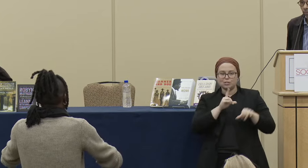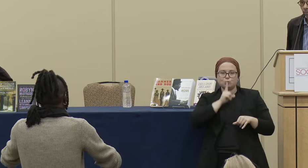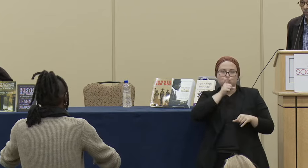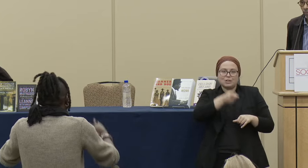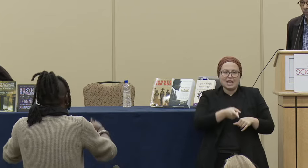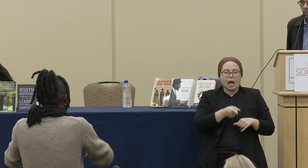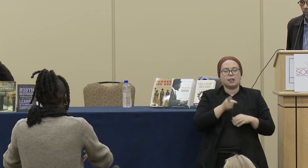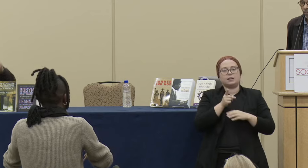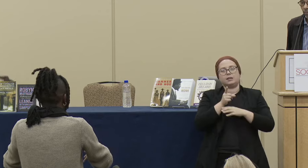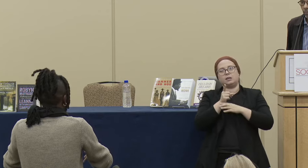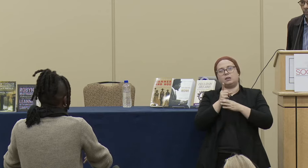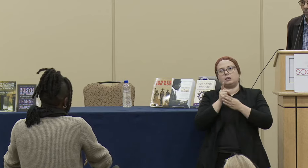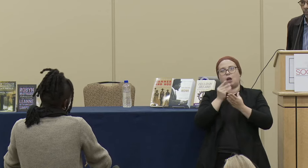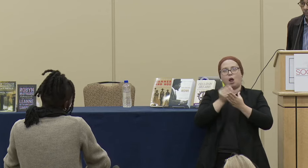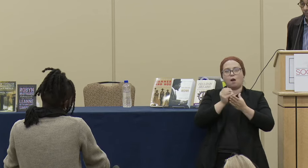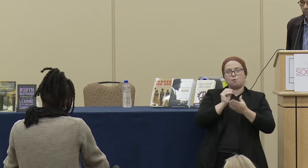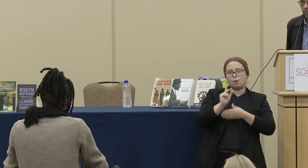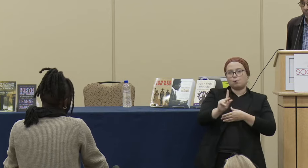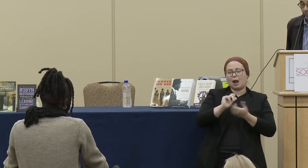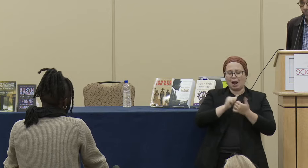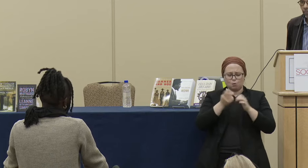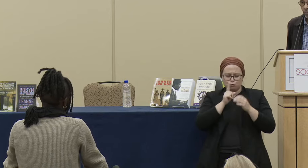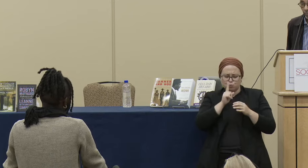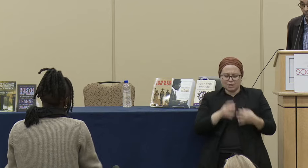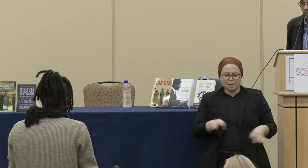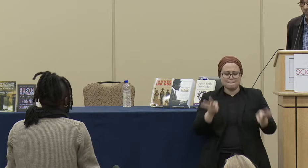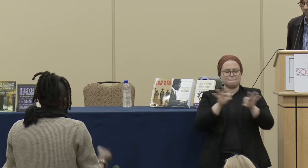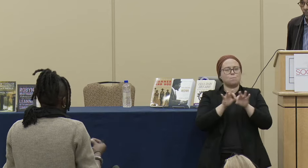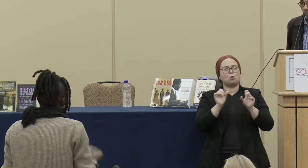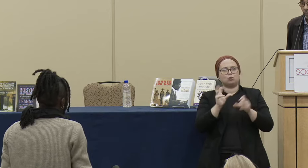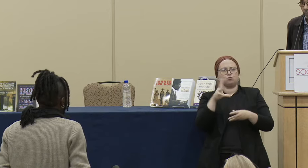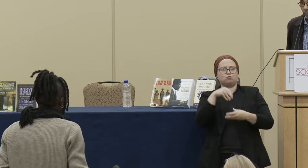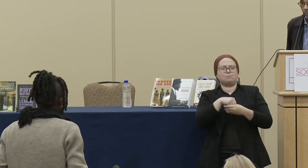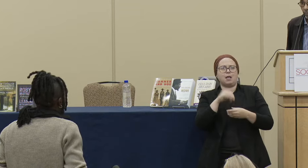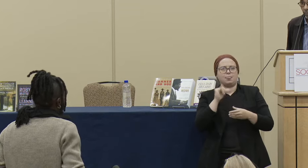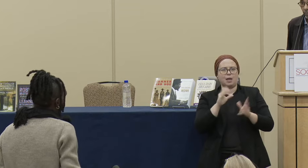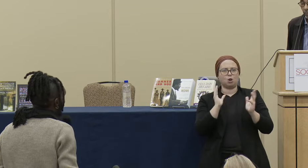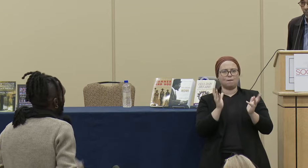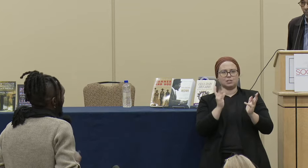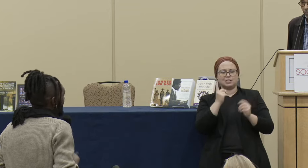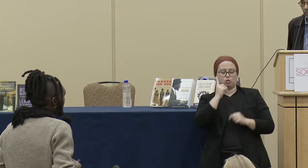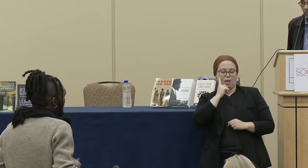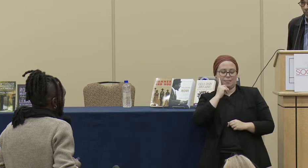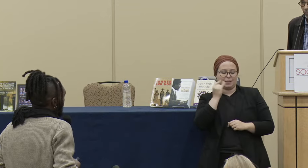revolutionary socialist reality of reparations and how it is critical for us to be really able to engage in this